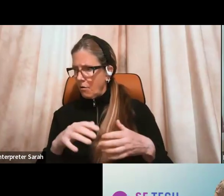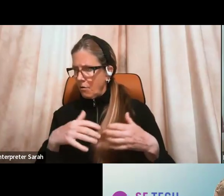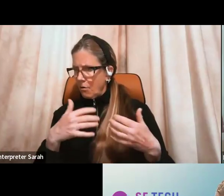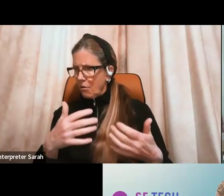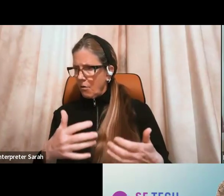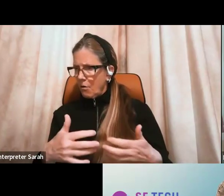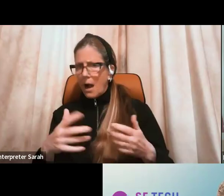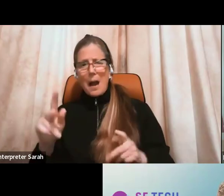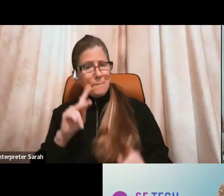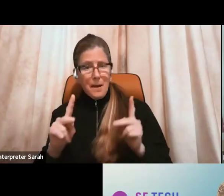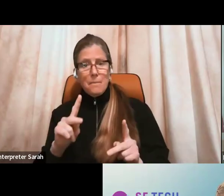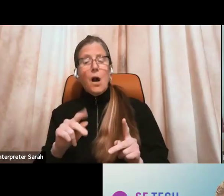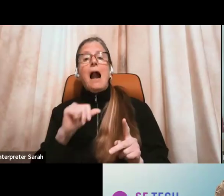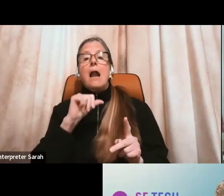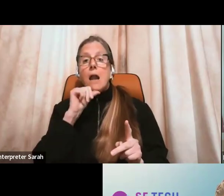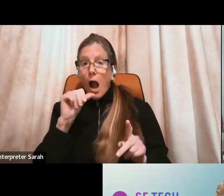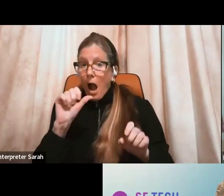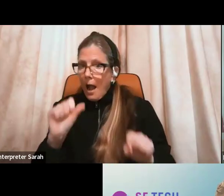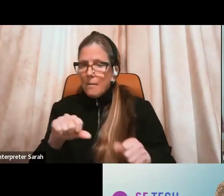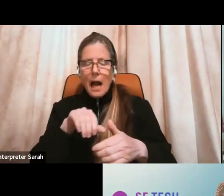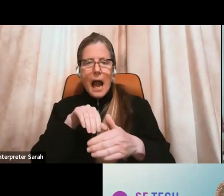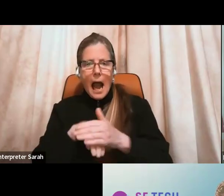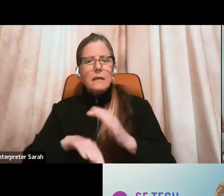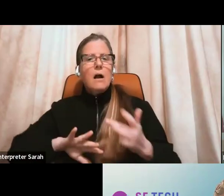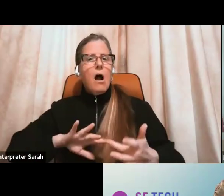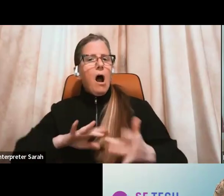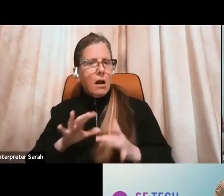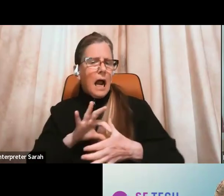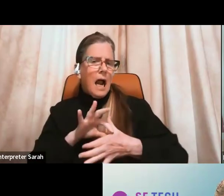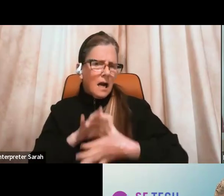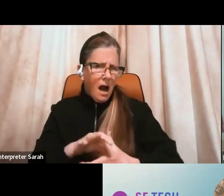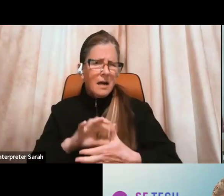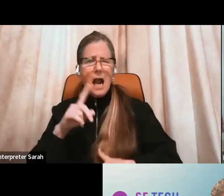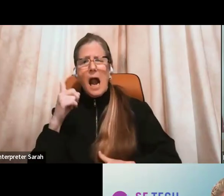not able to access online content or government programs or other essential services. So can you